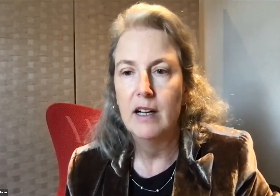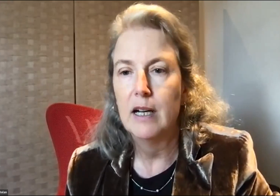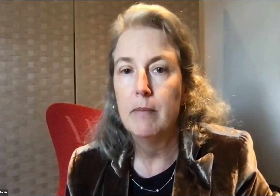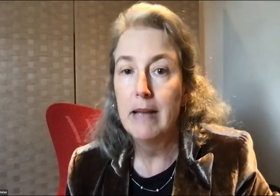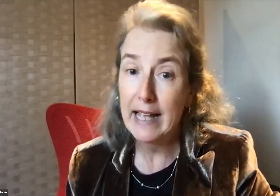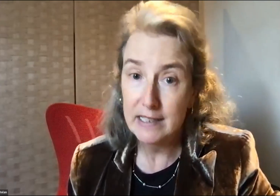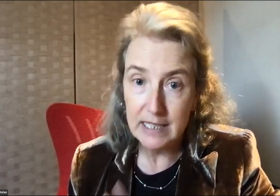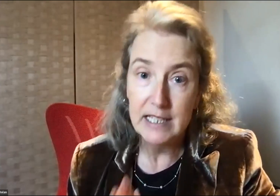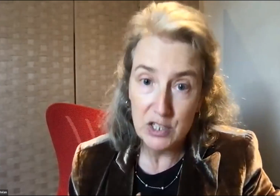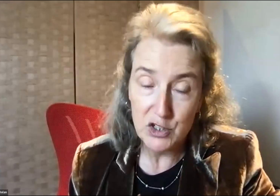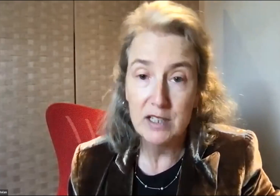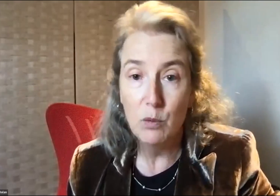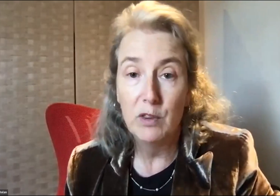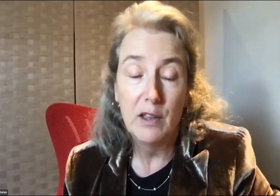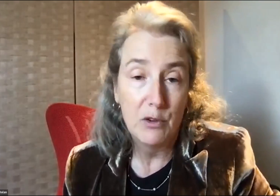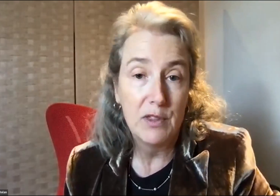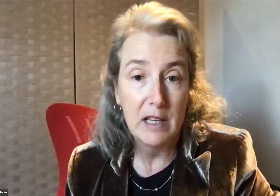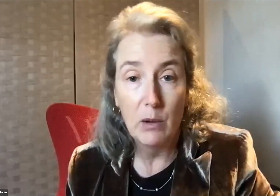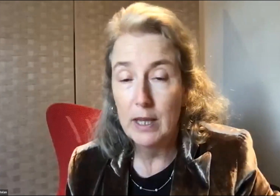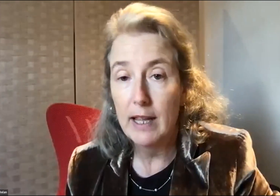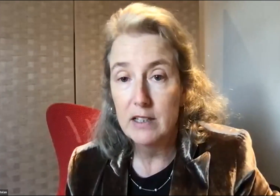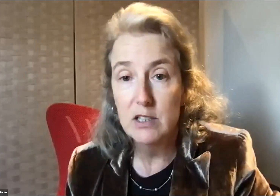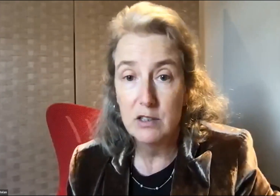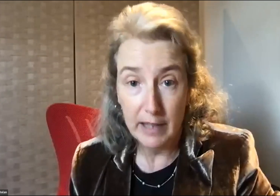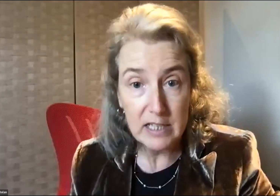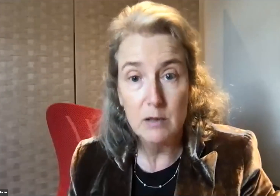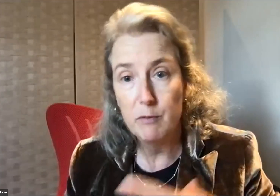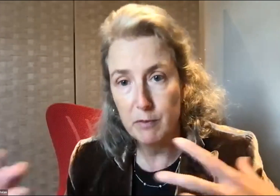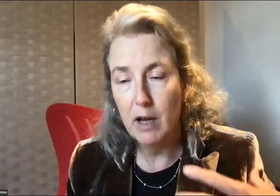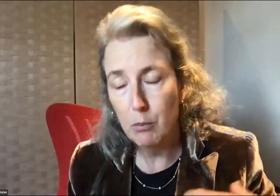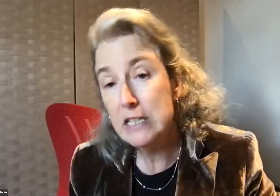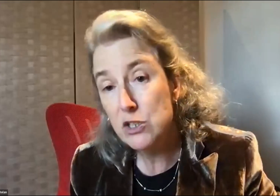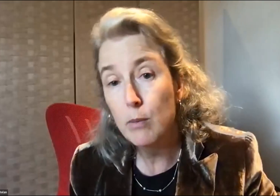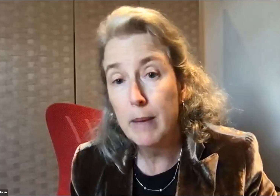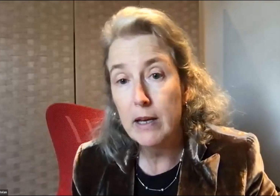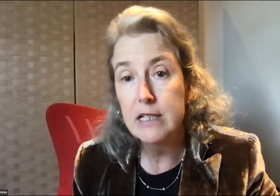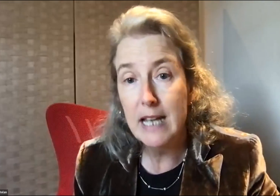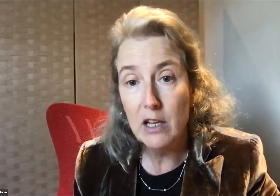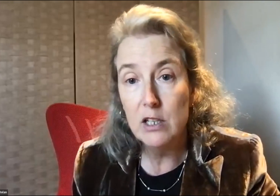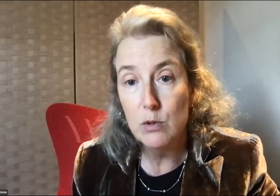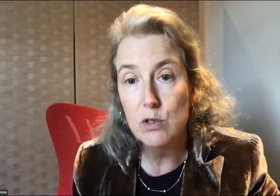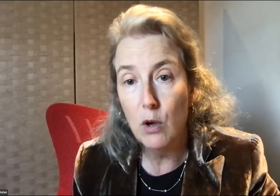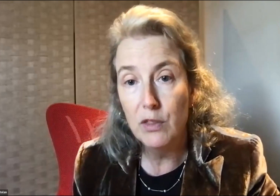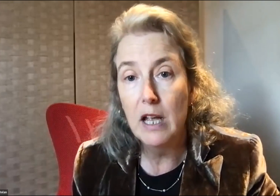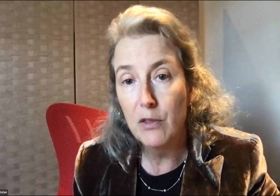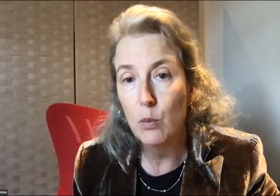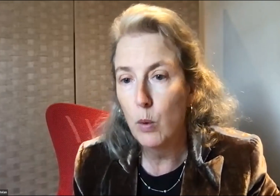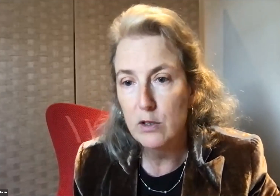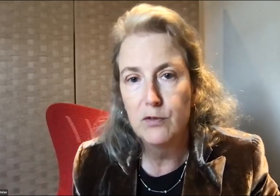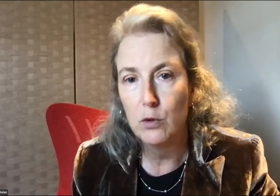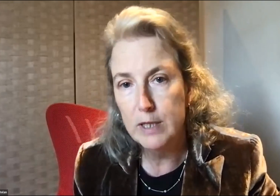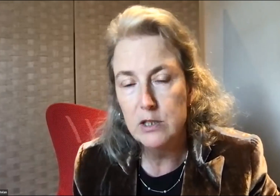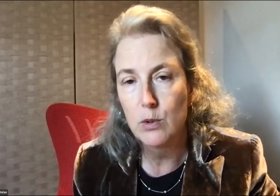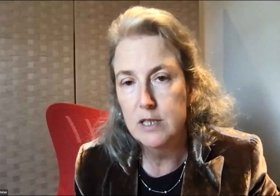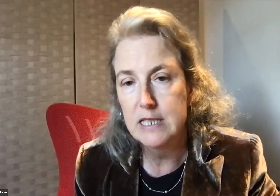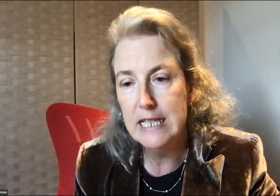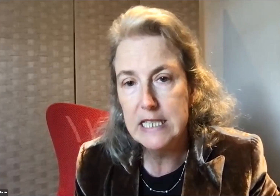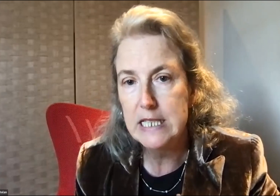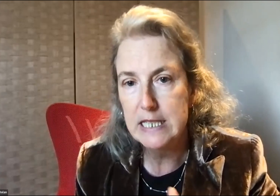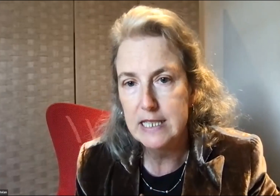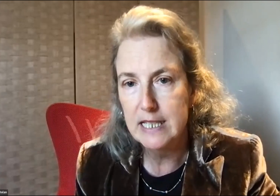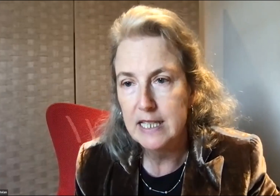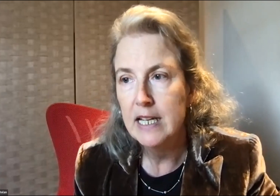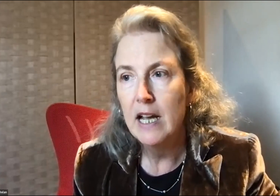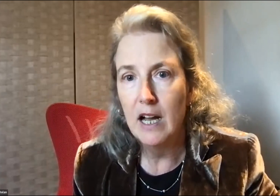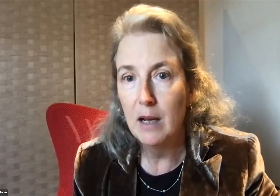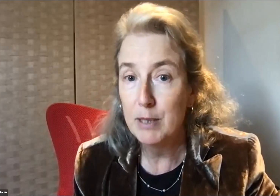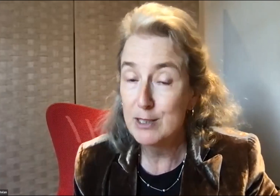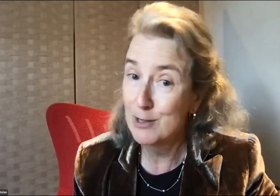Memorial. And in addition, the other thing that we like to like to brainstorm about is how to use all the other wonderful resources in Dc.